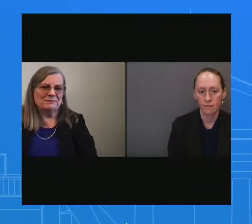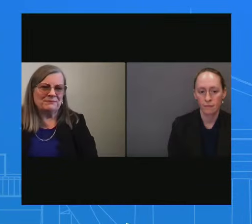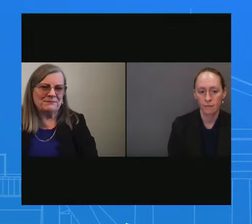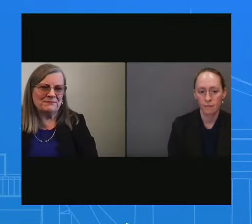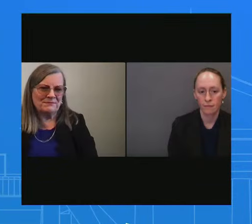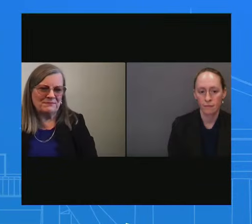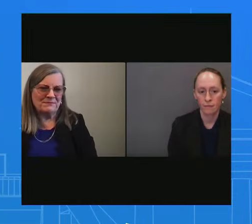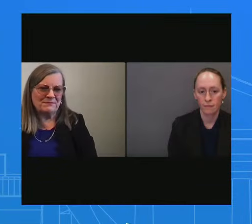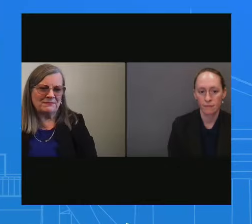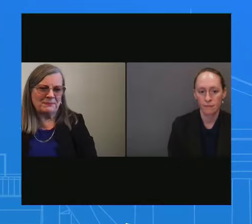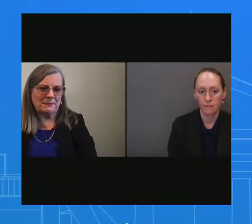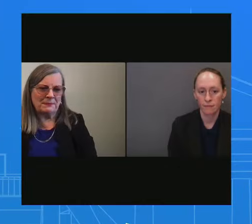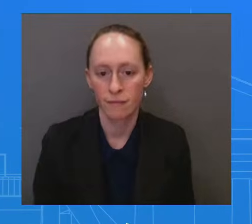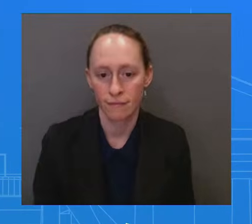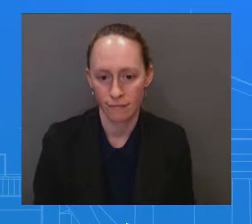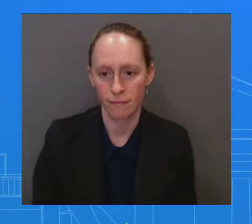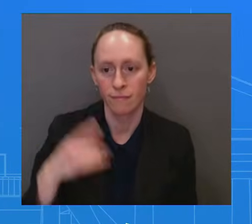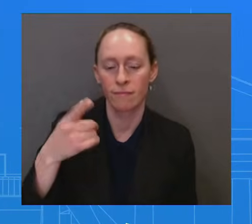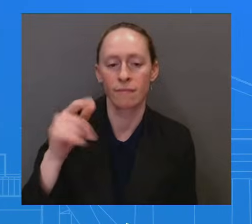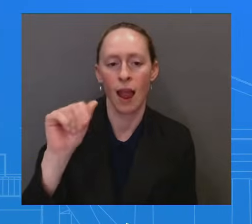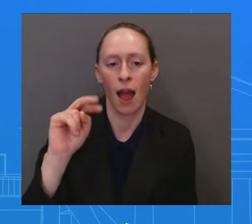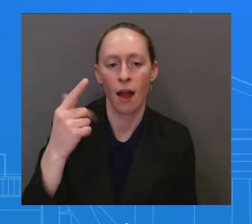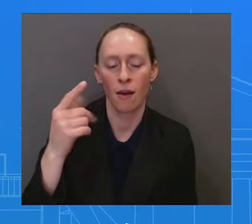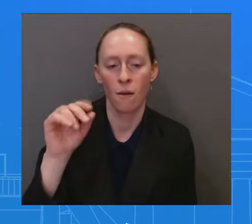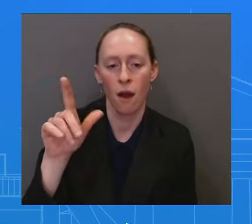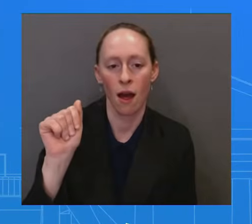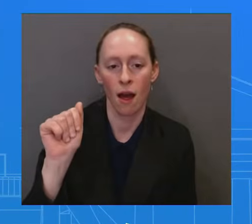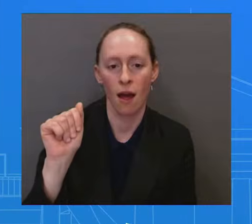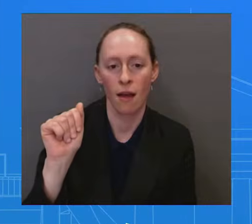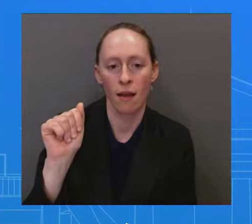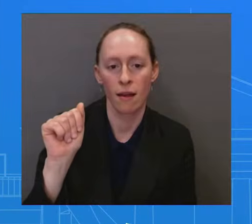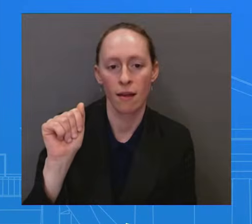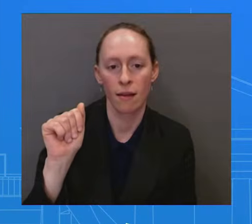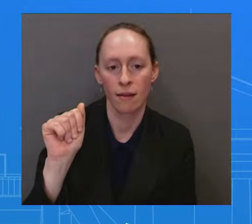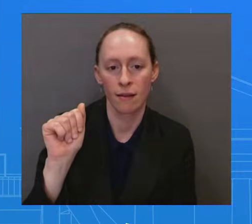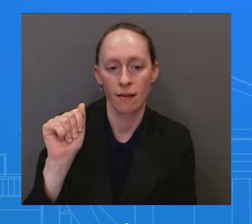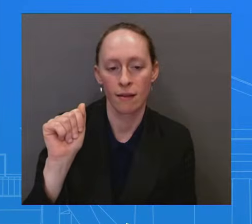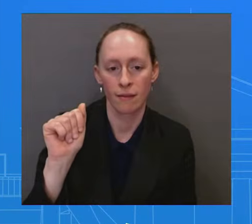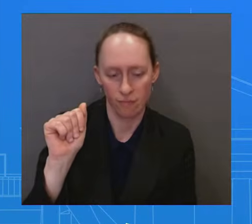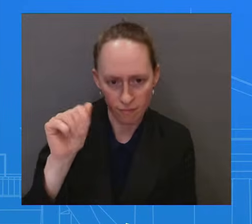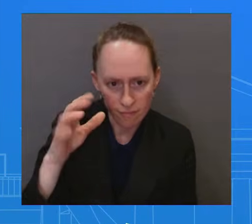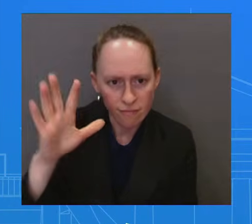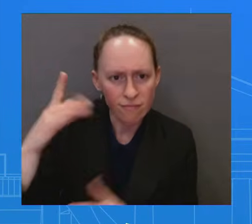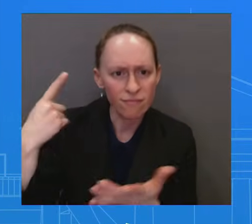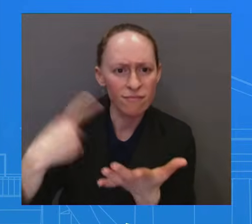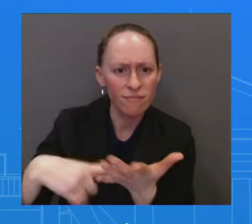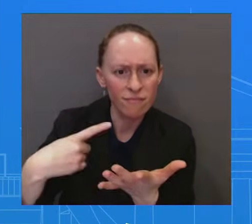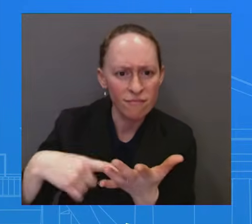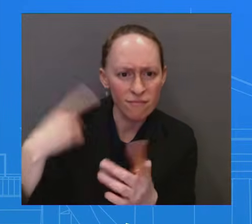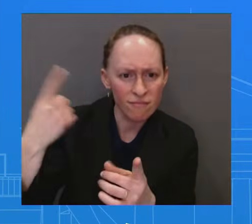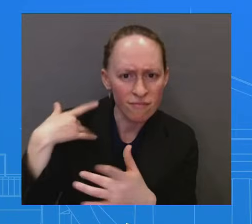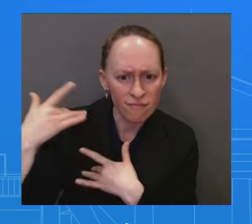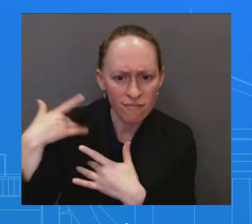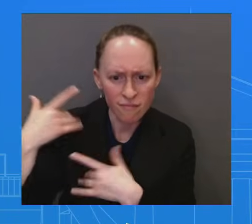Ms. Jean-Pierre: So, we're -- as you know, we're not a member of OPEC+, so you would have to speak directly to the government of Angola. The Press: Well, it sounds like Angola is not anymore either. That's why I was asking.